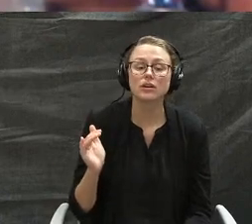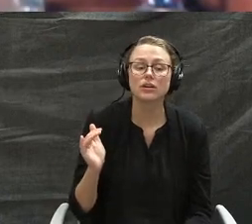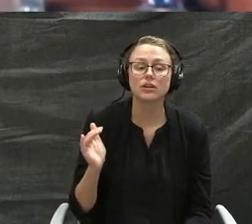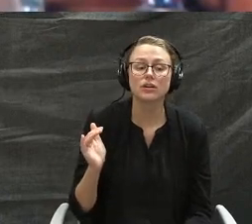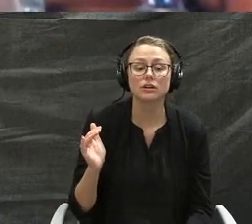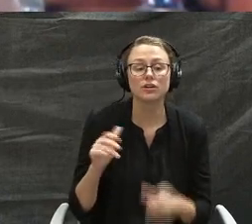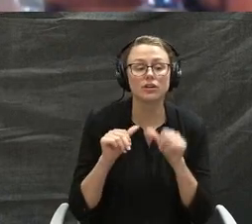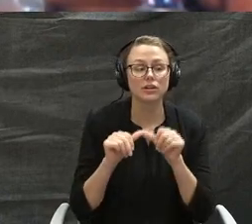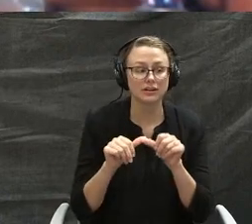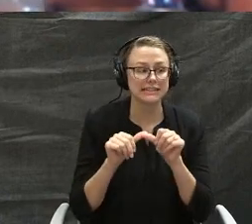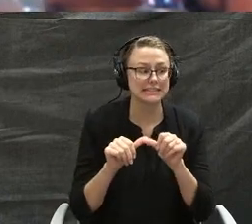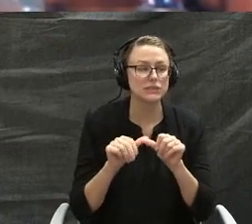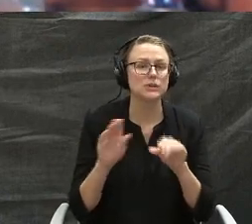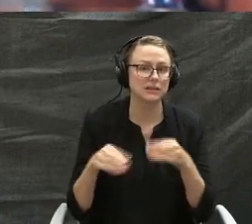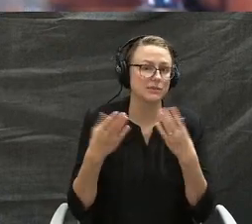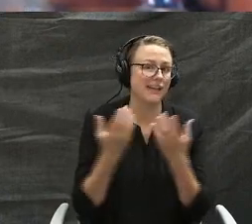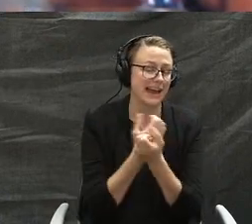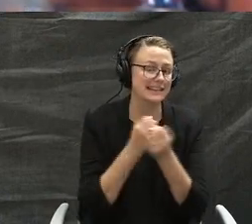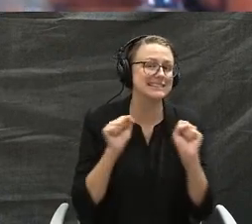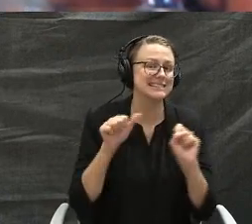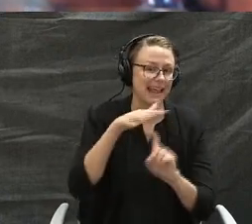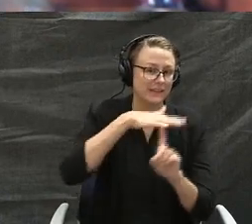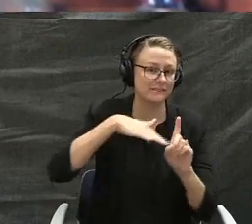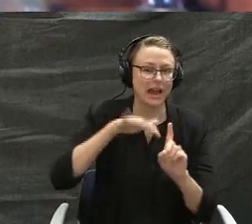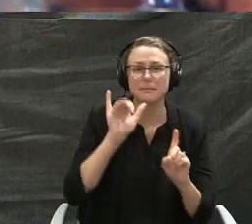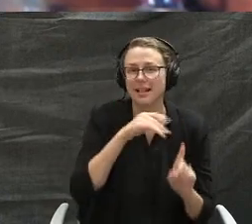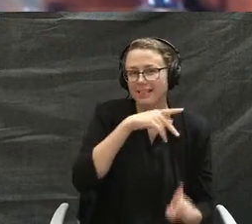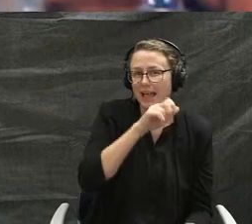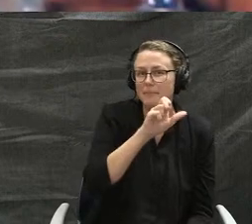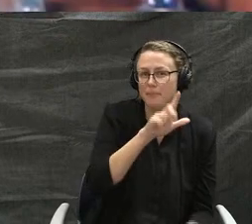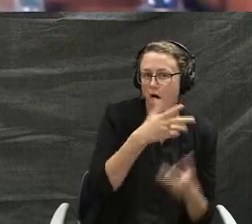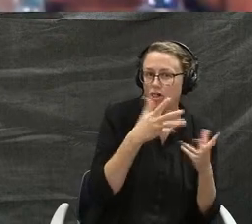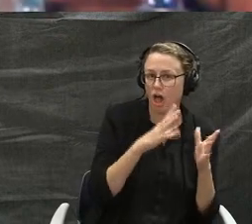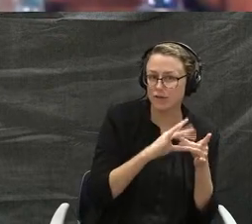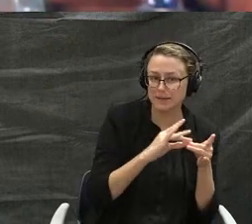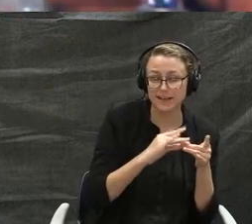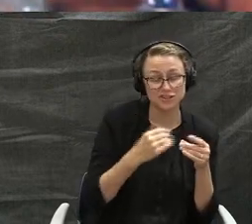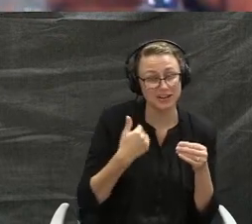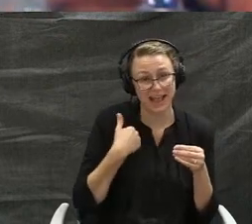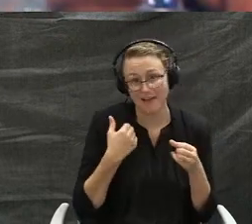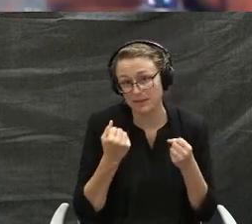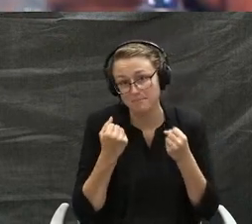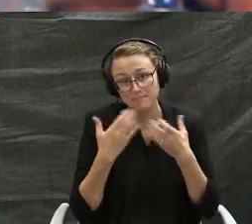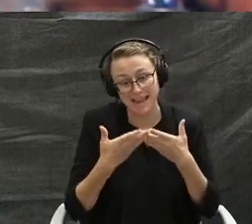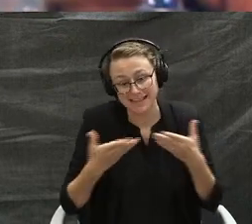environment as poll indicated. We have lots of measures in place and I think what's important to